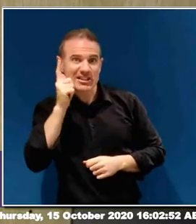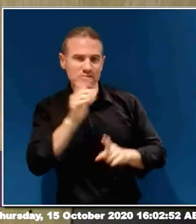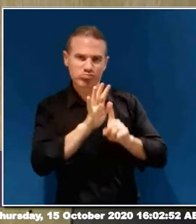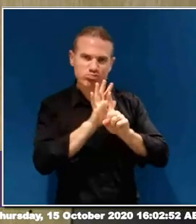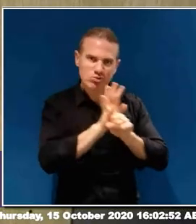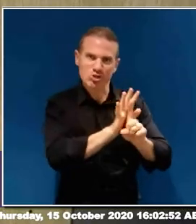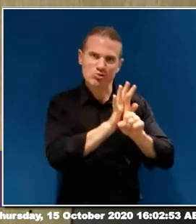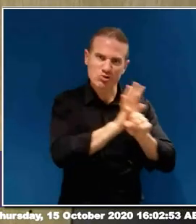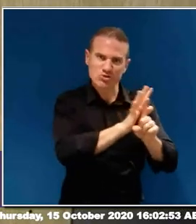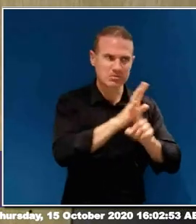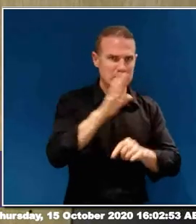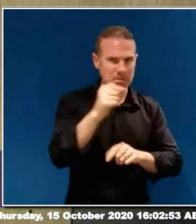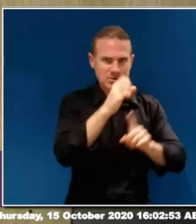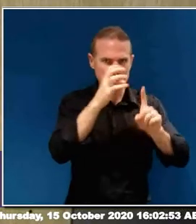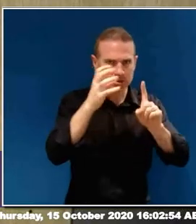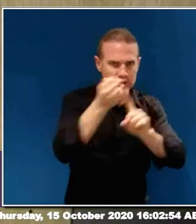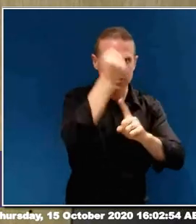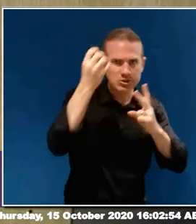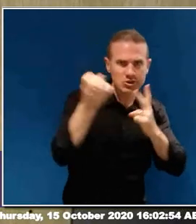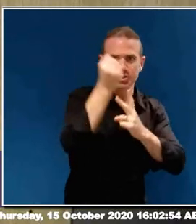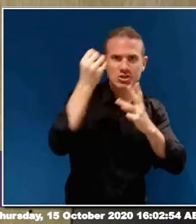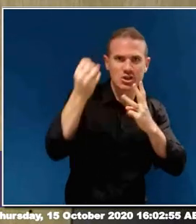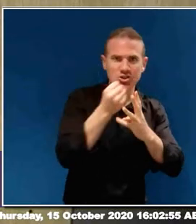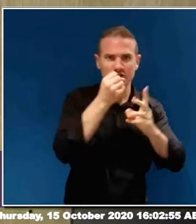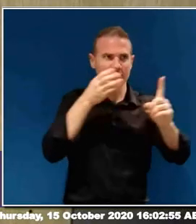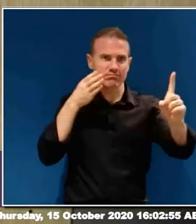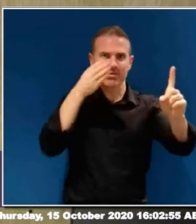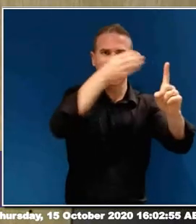know what is measured is what counts.